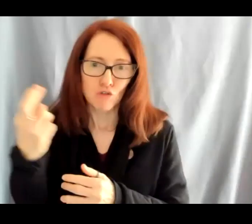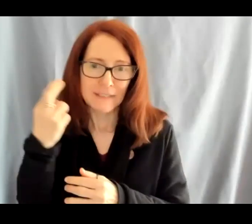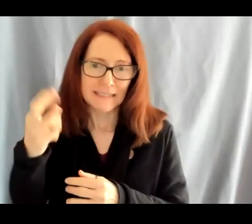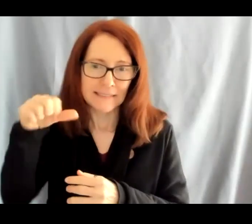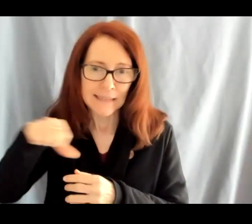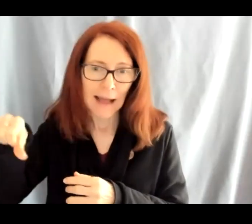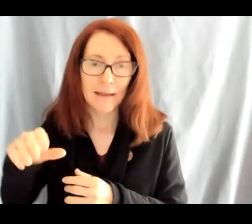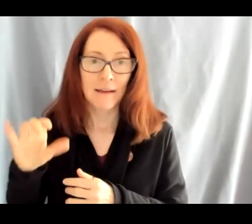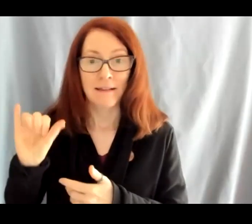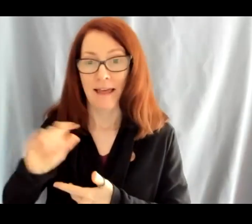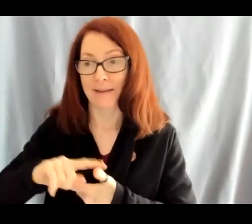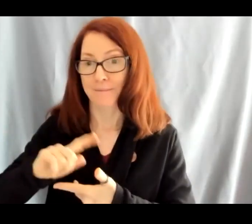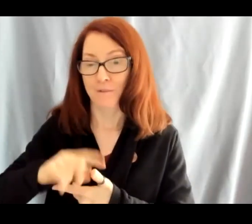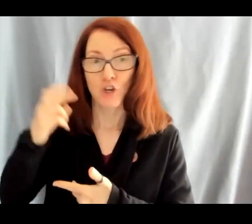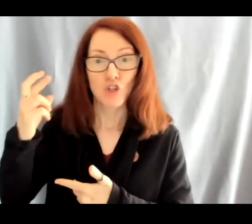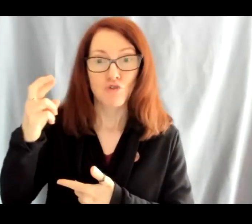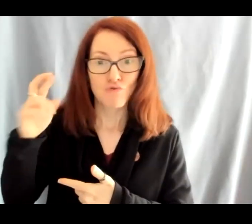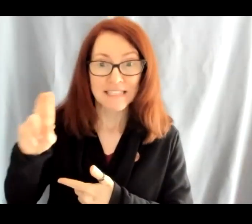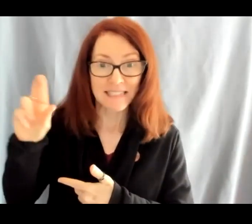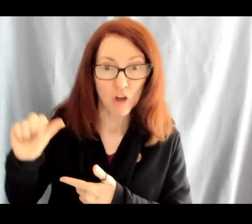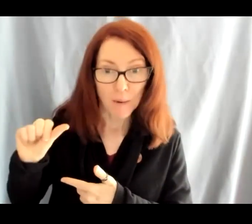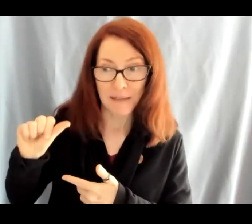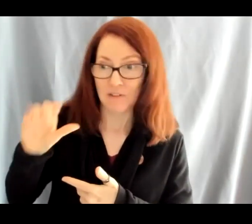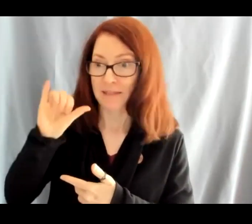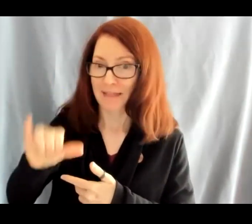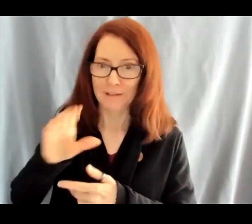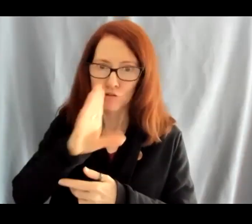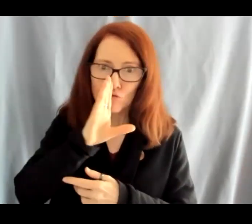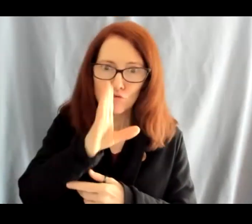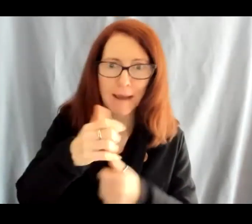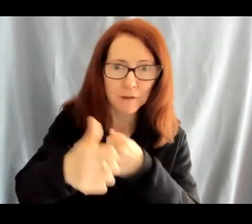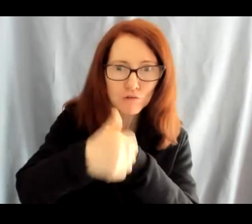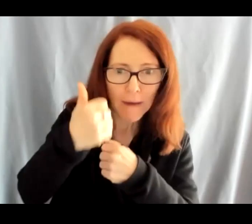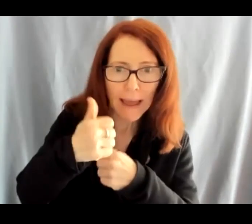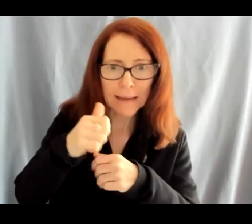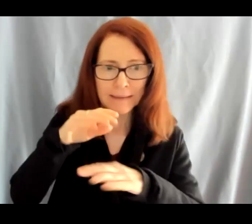would be a direct threat to the health or safety of others, that it's an undue financial or